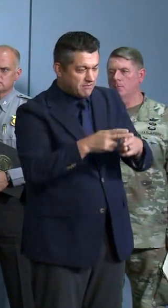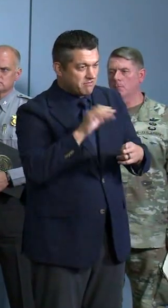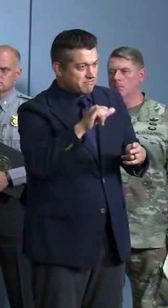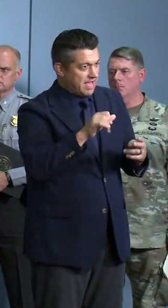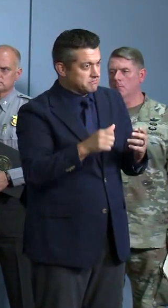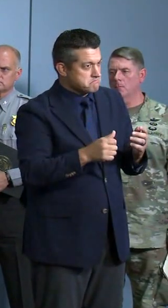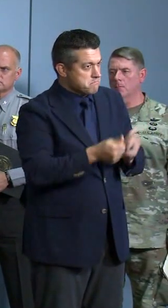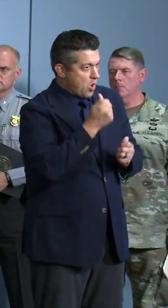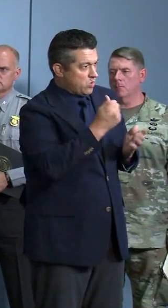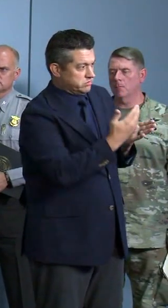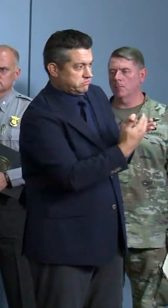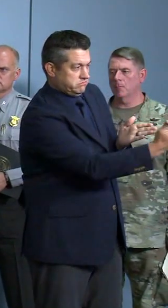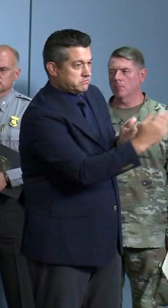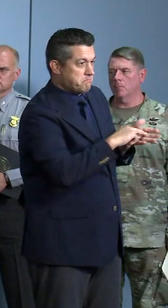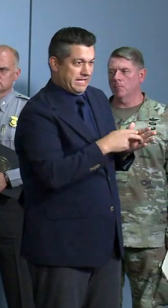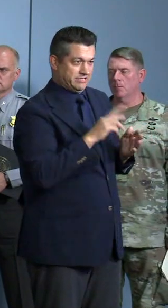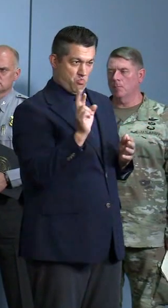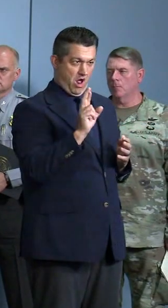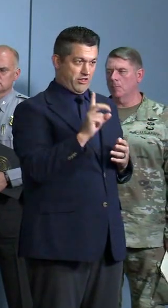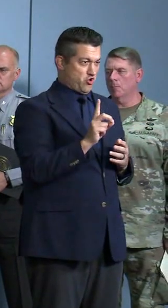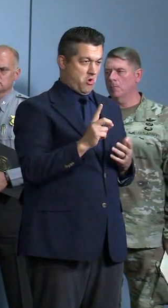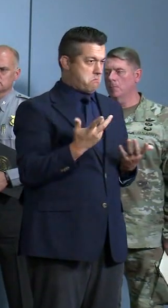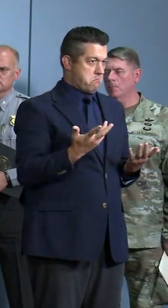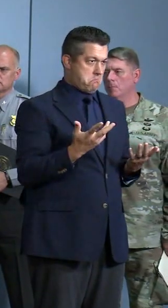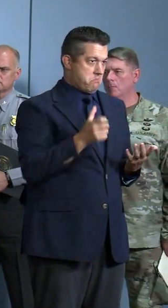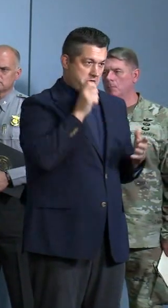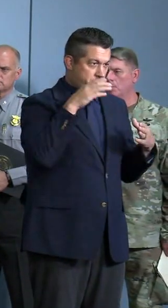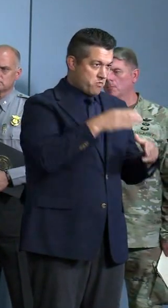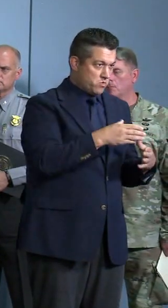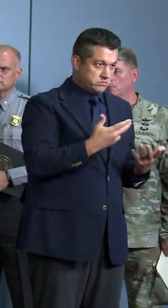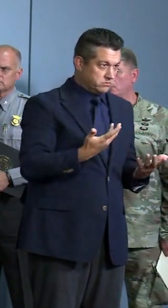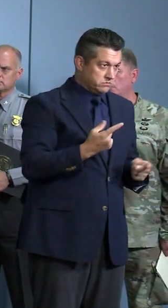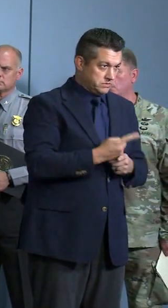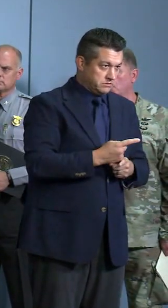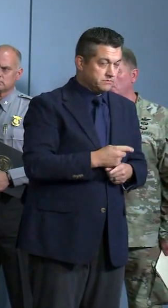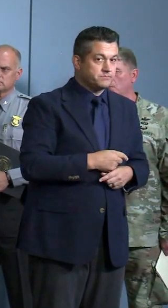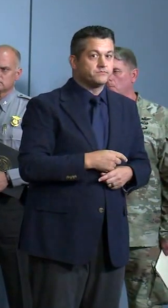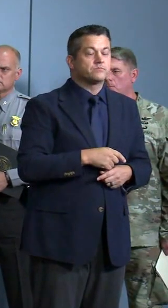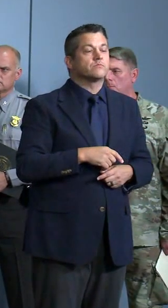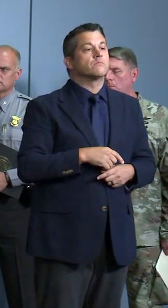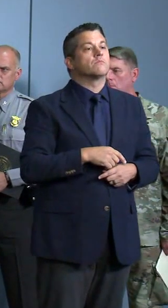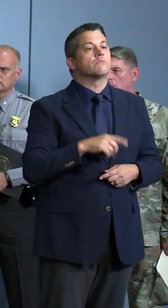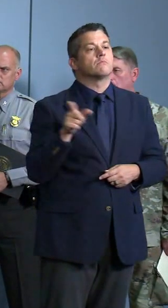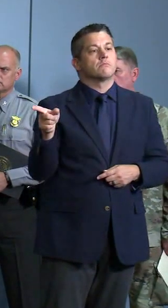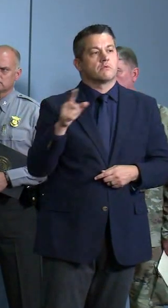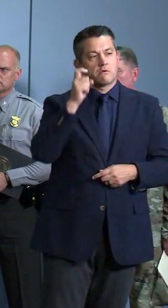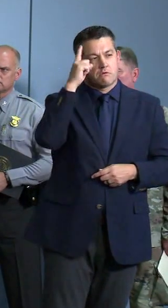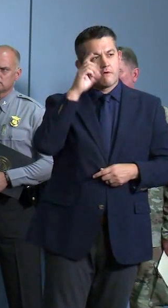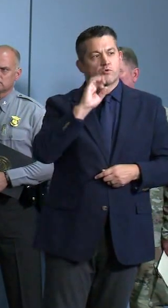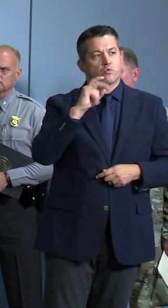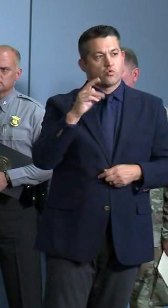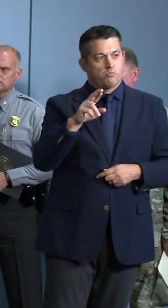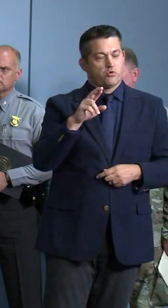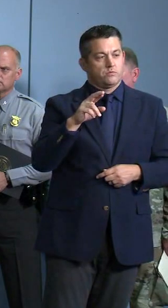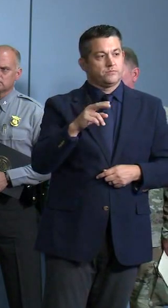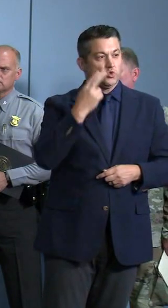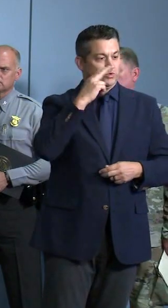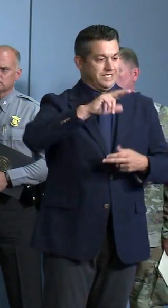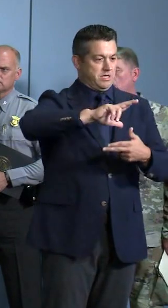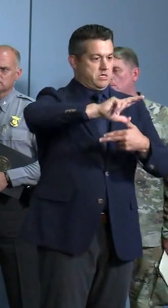say that it's not triangle focused? One of the things people need to remember, you see